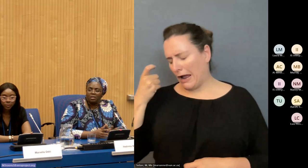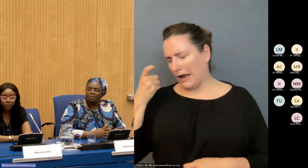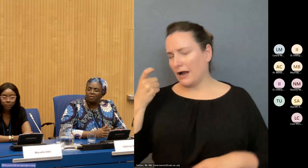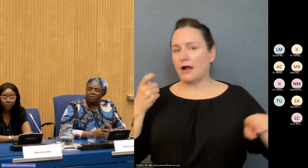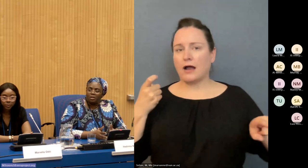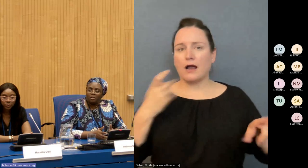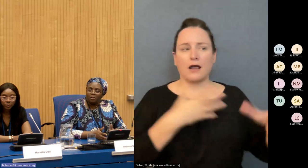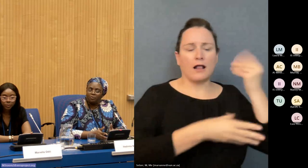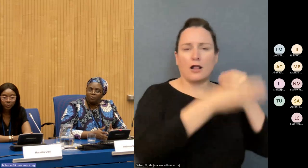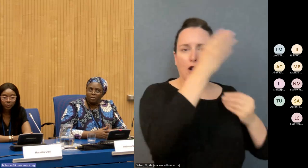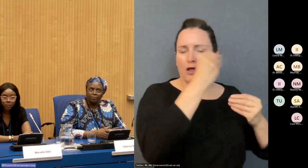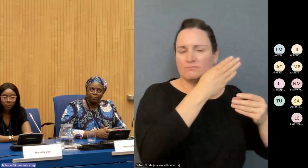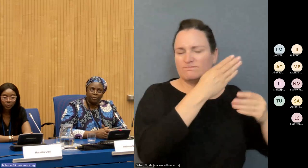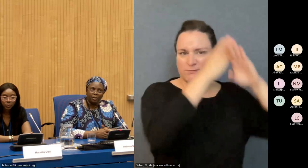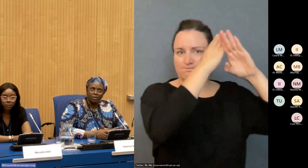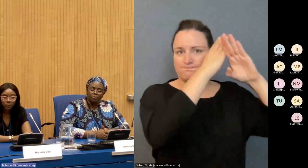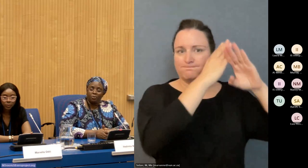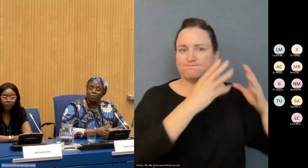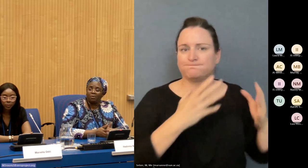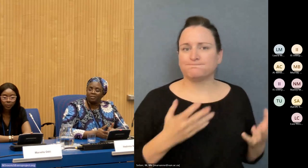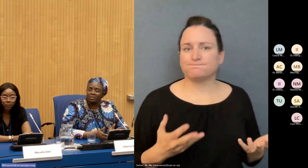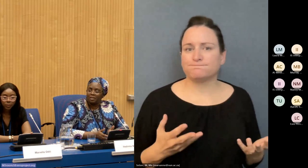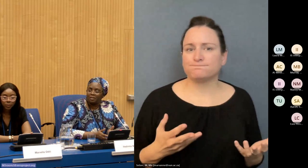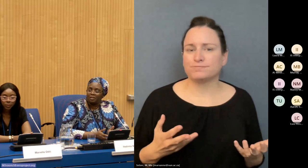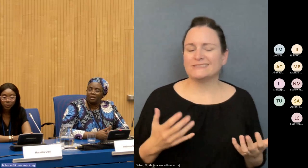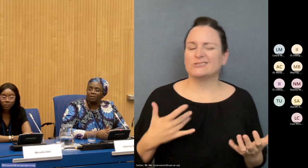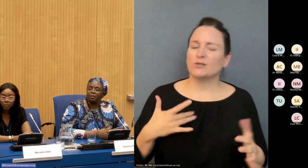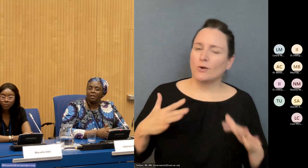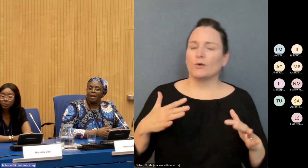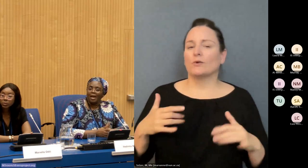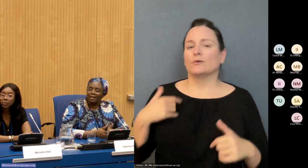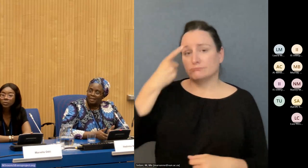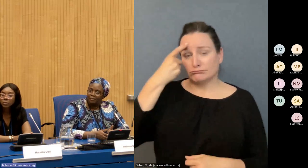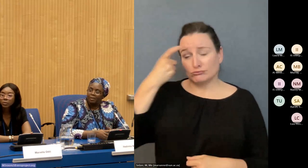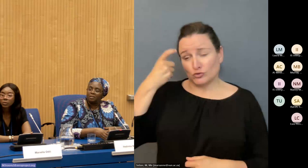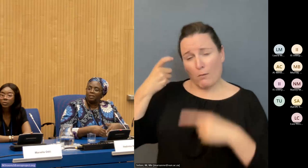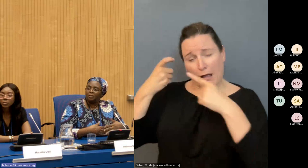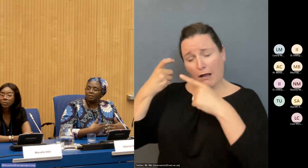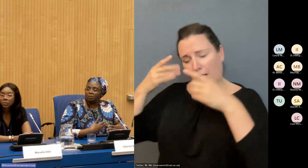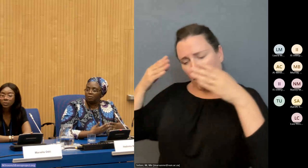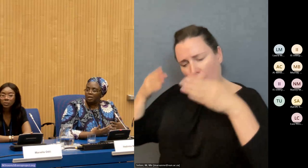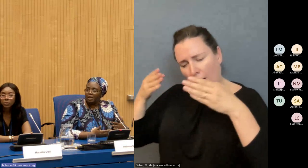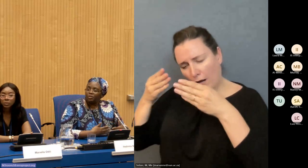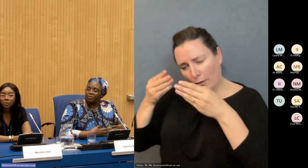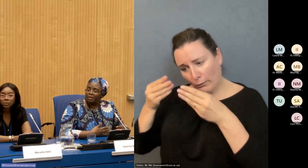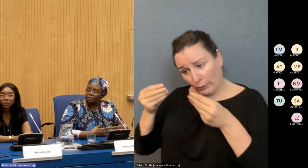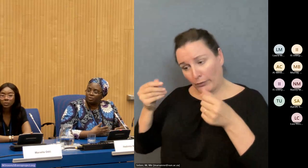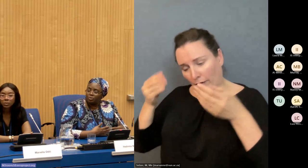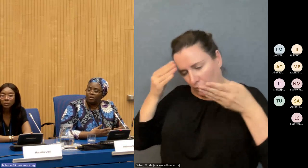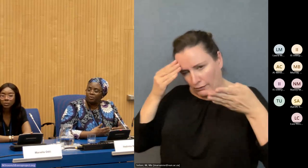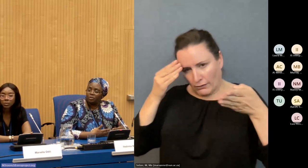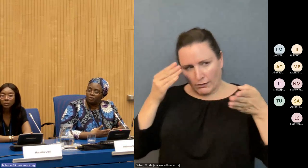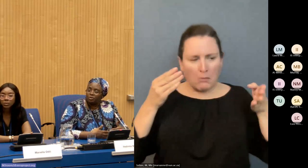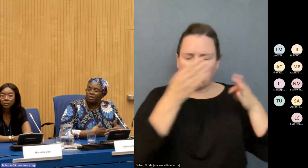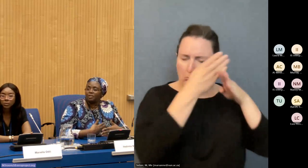seen a lot of progress in their academics, in their interactions with other children,